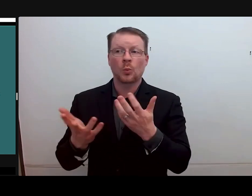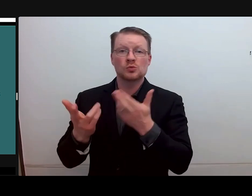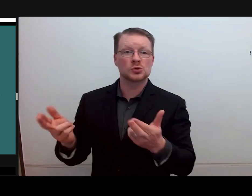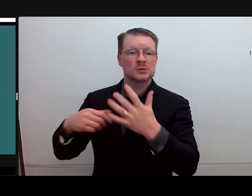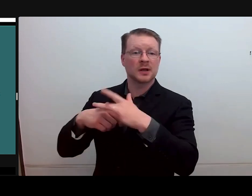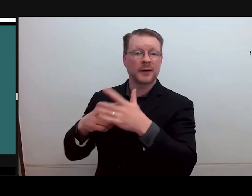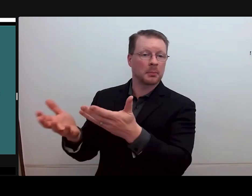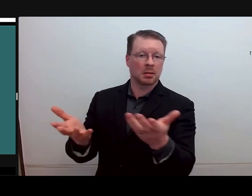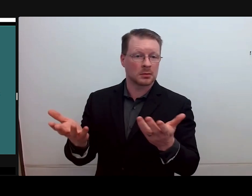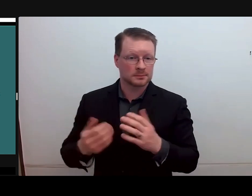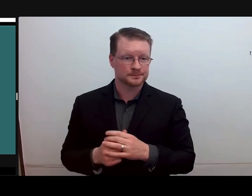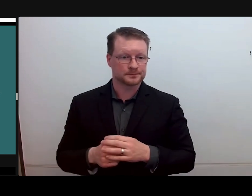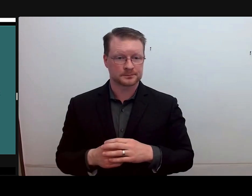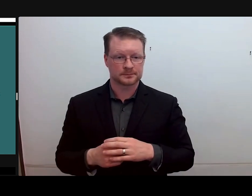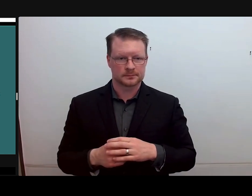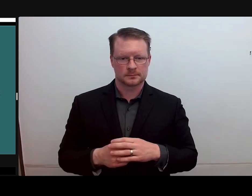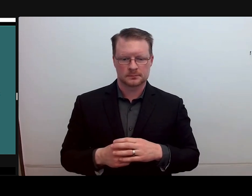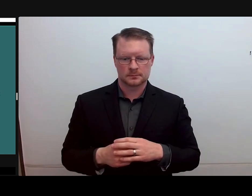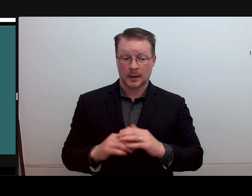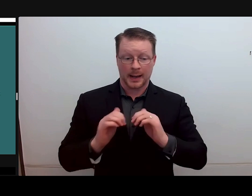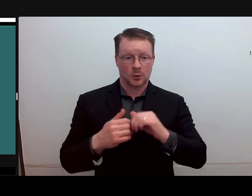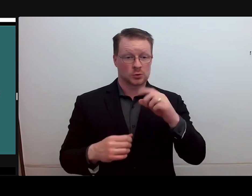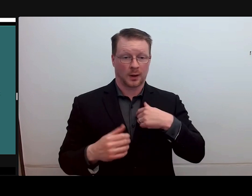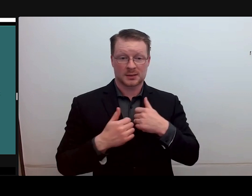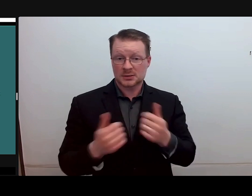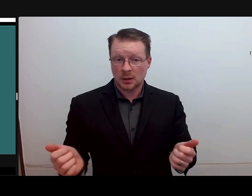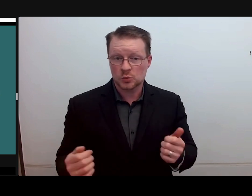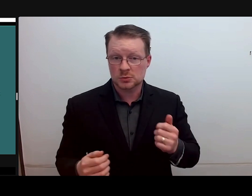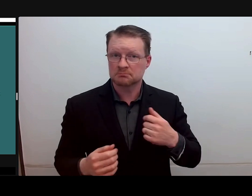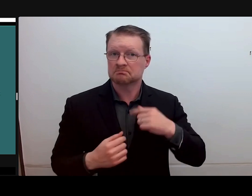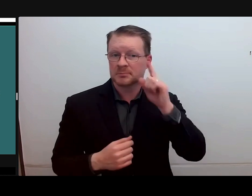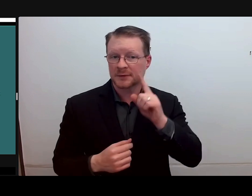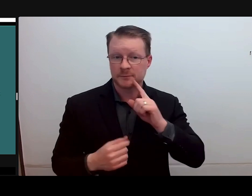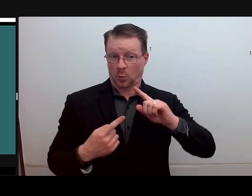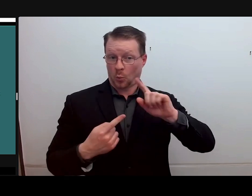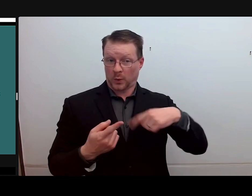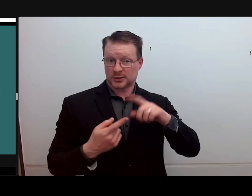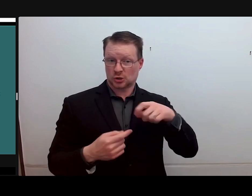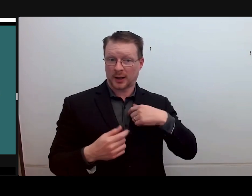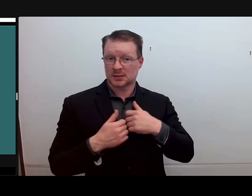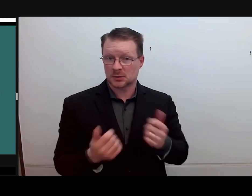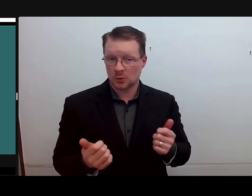So for example, what resources are available? How do we disclose our deafness?